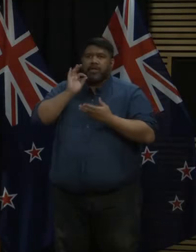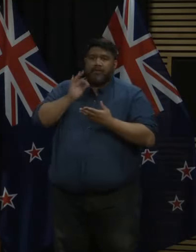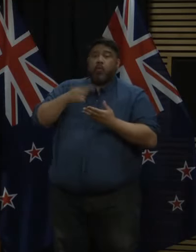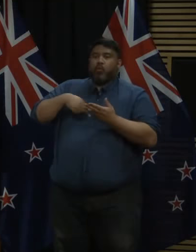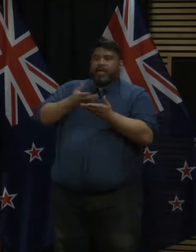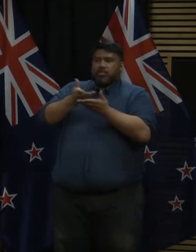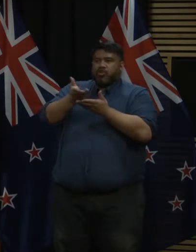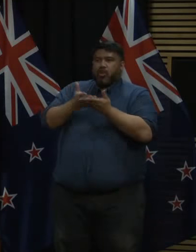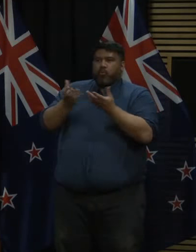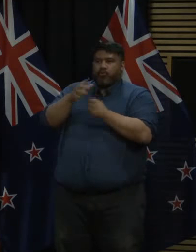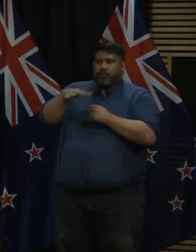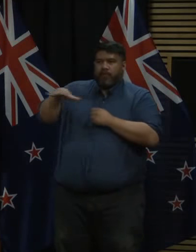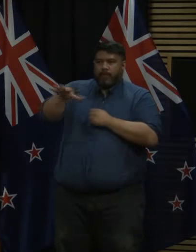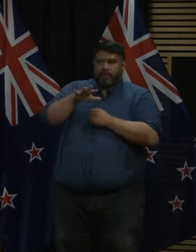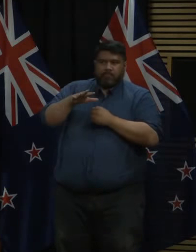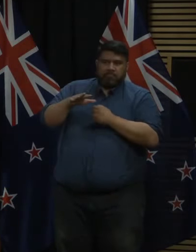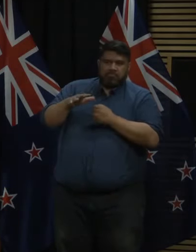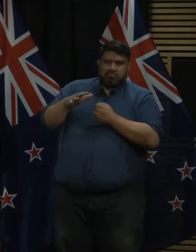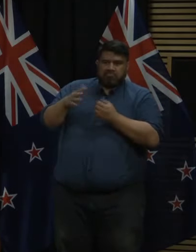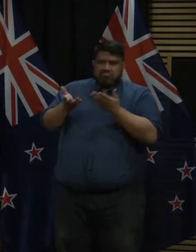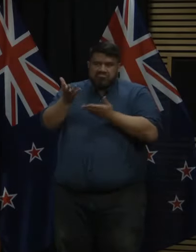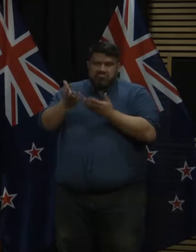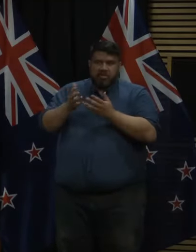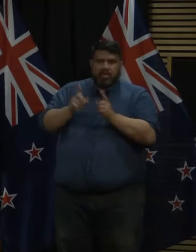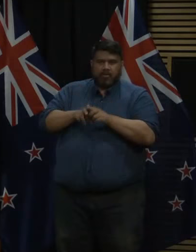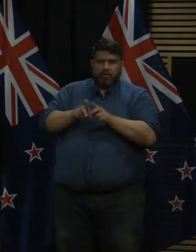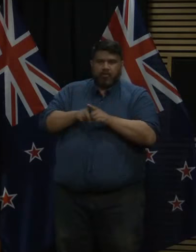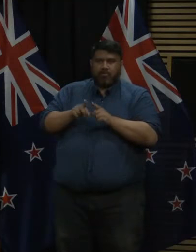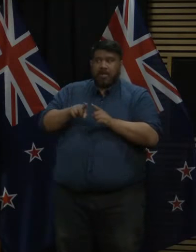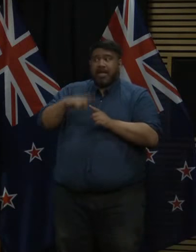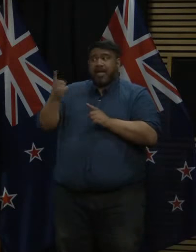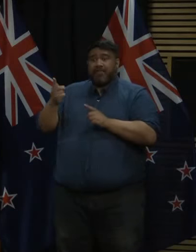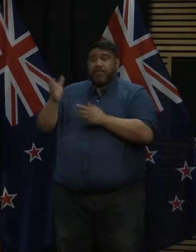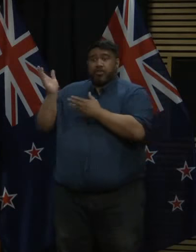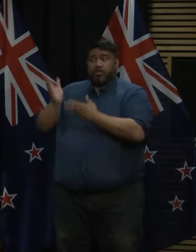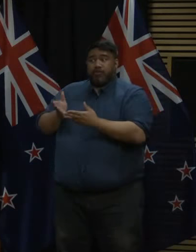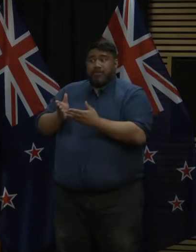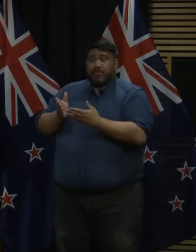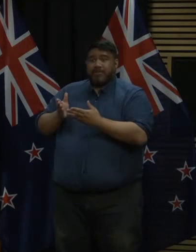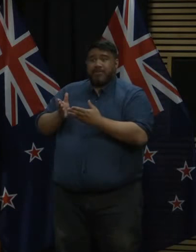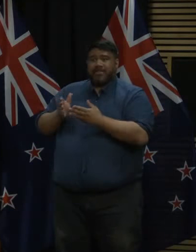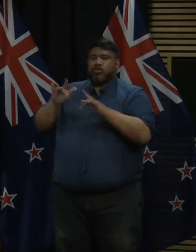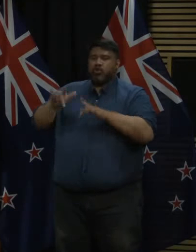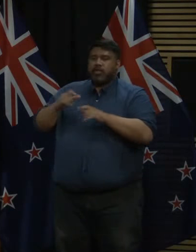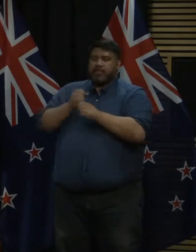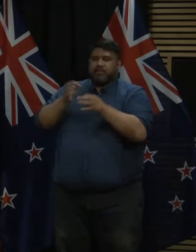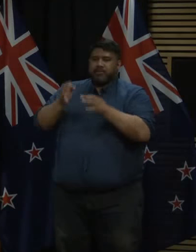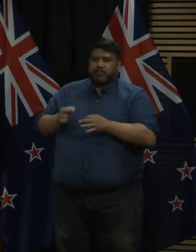with the industry now.